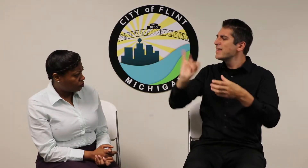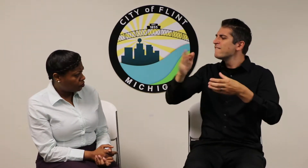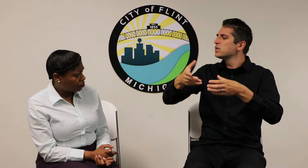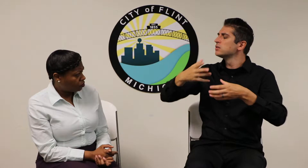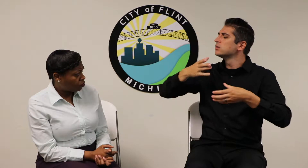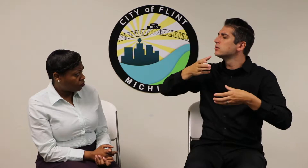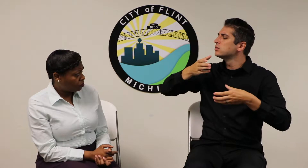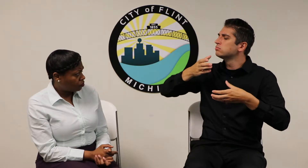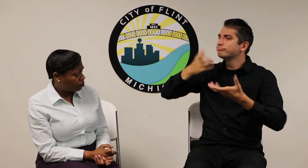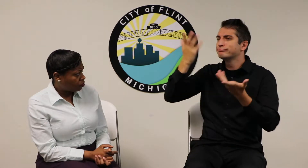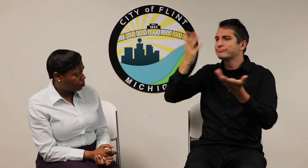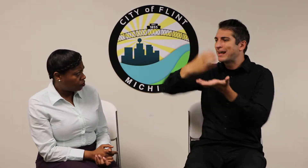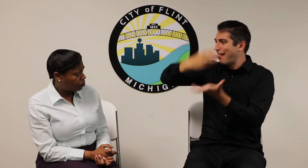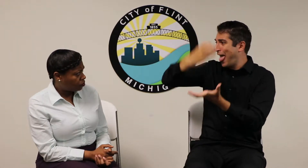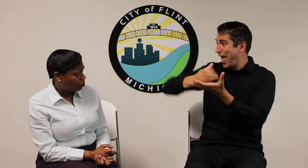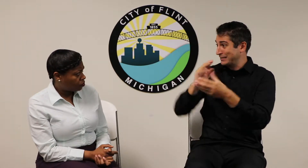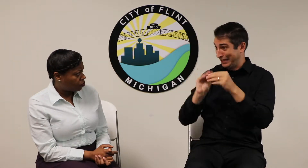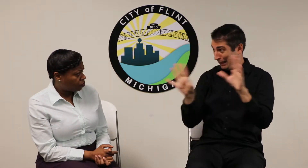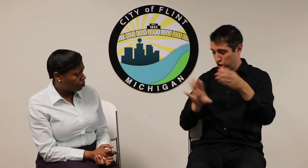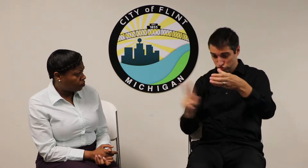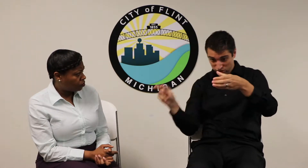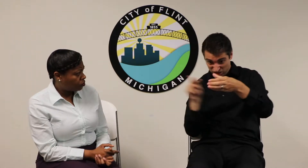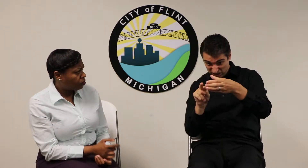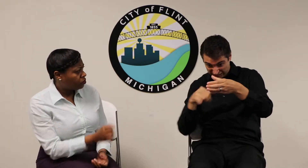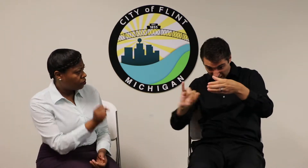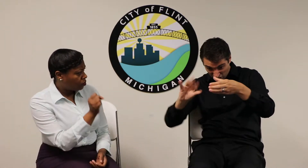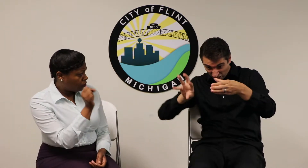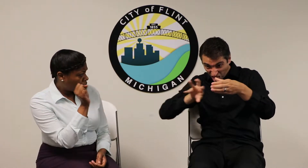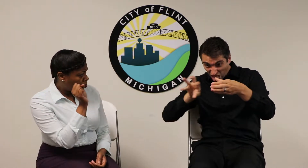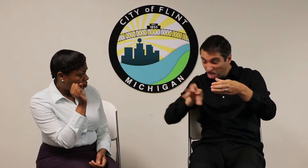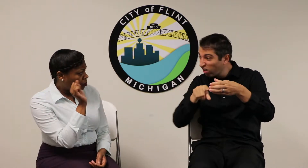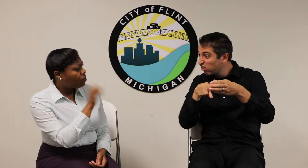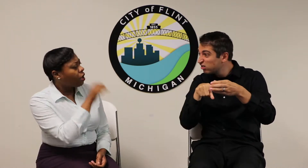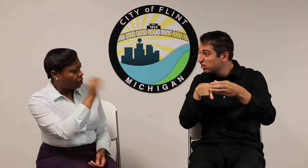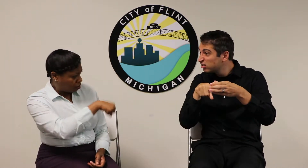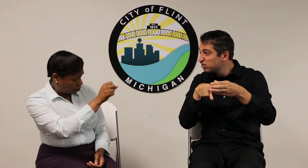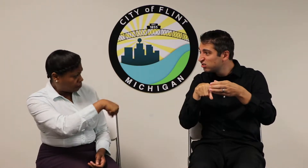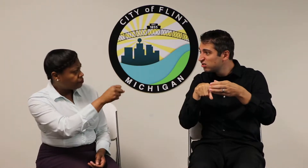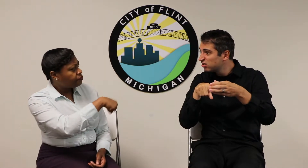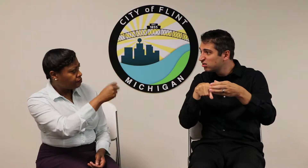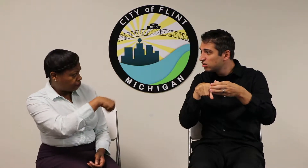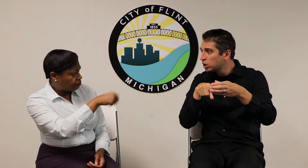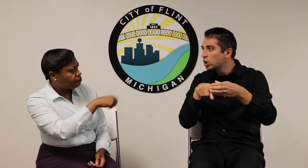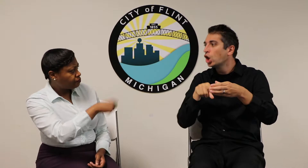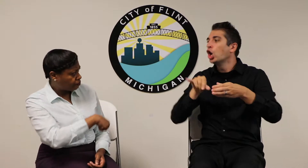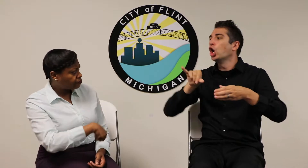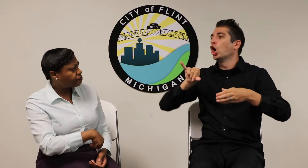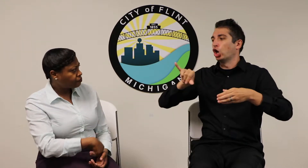glass container? Yes.